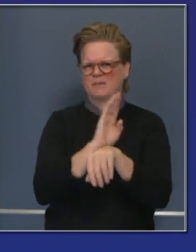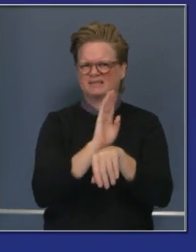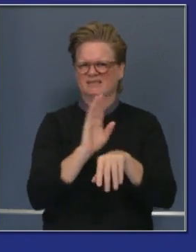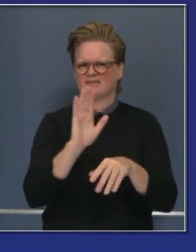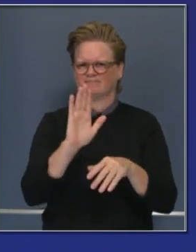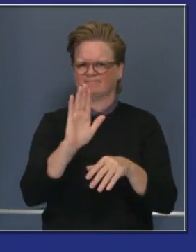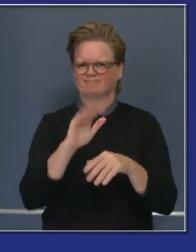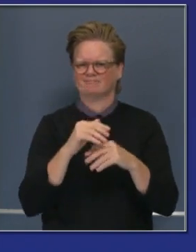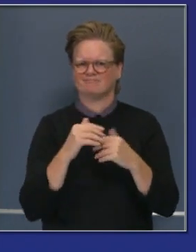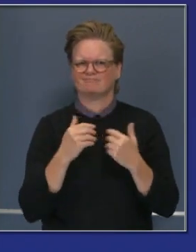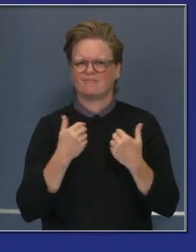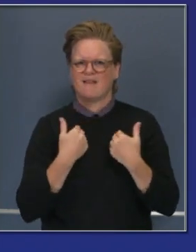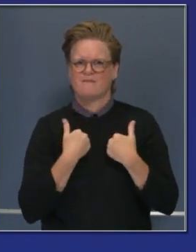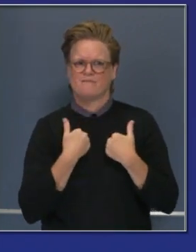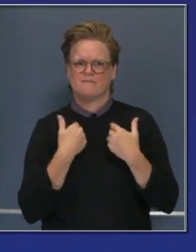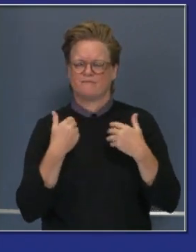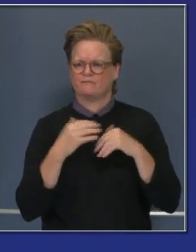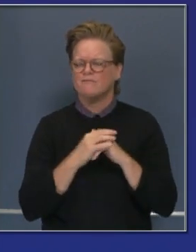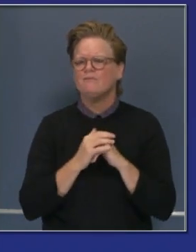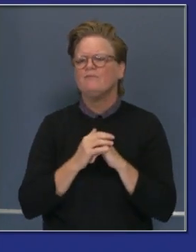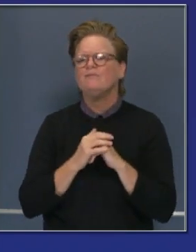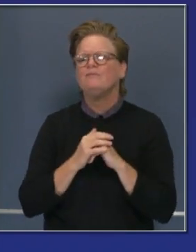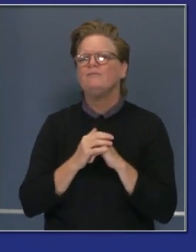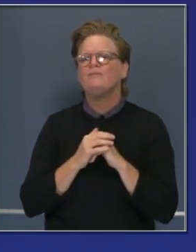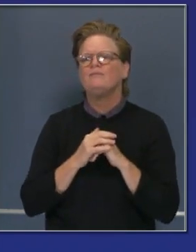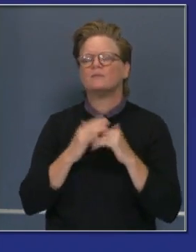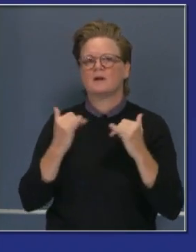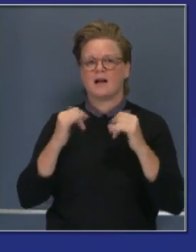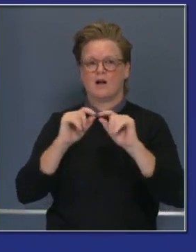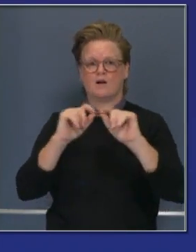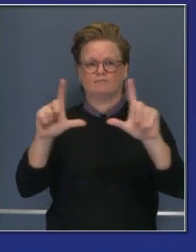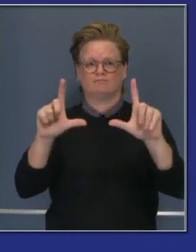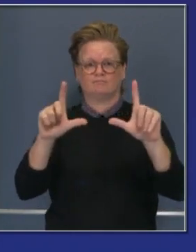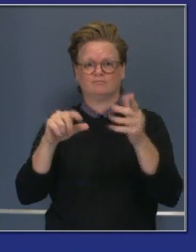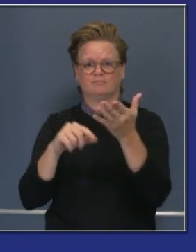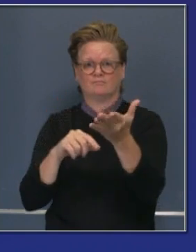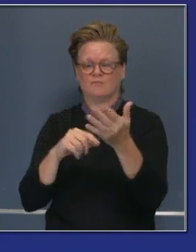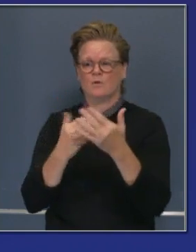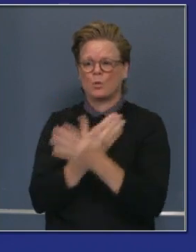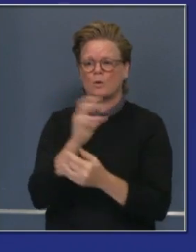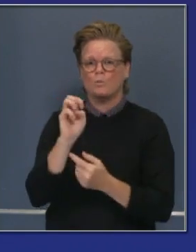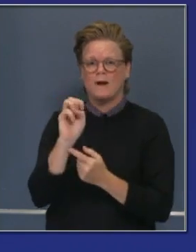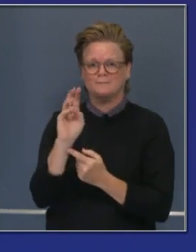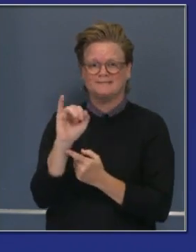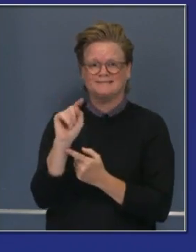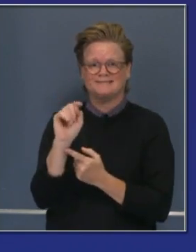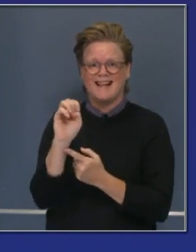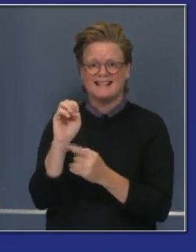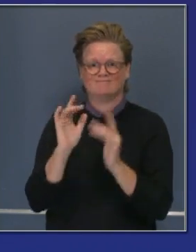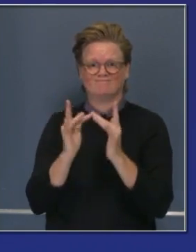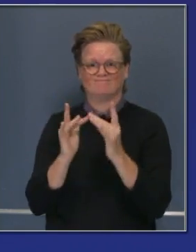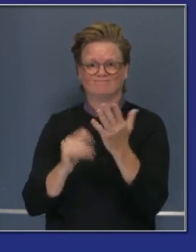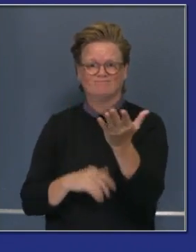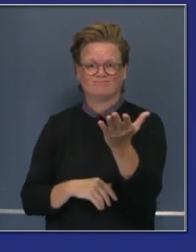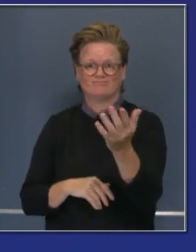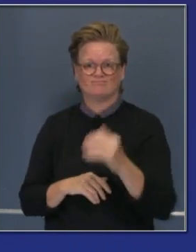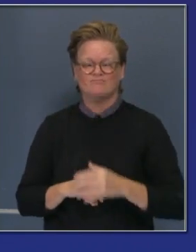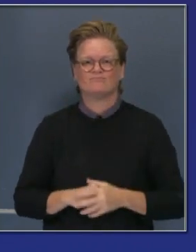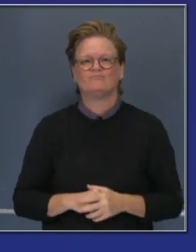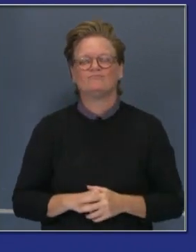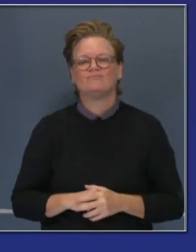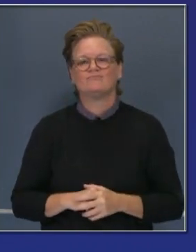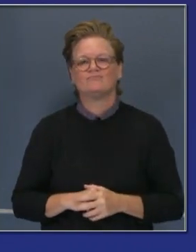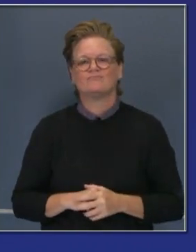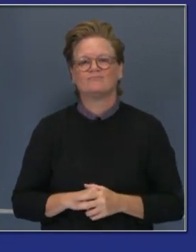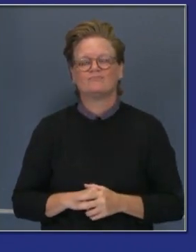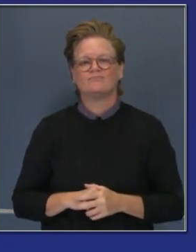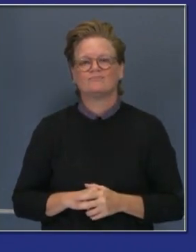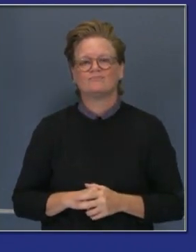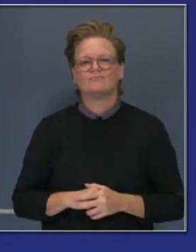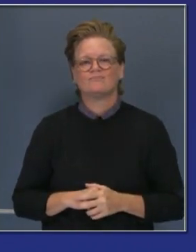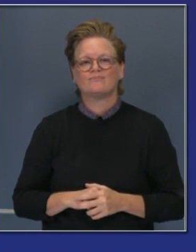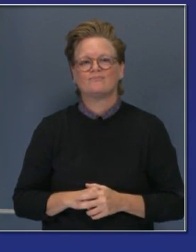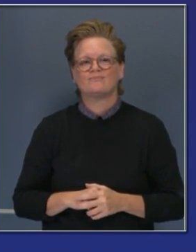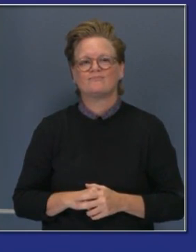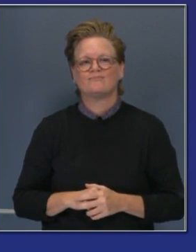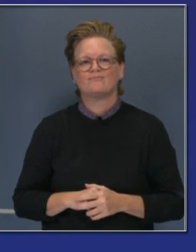I WANTED TO TAKE THIS OPPORTUNITY TO INTRODUCE A NEW WEBSITE THAT WILL BE LIVE SHORTLY, IT IS NOT UP YET.